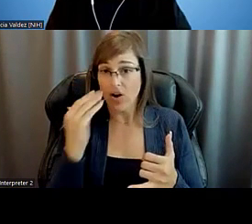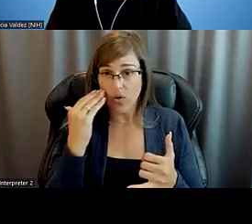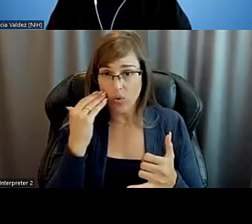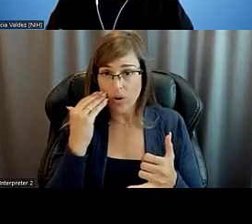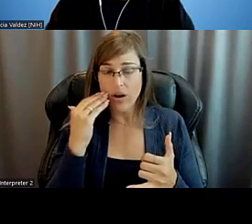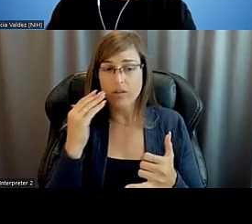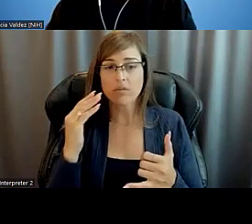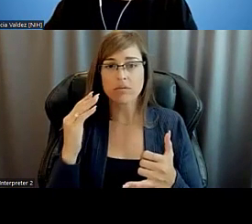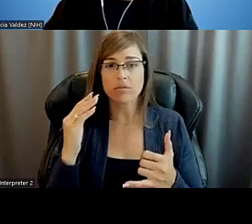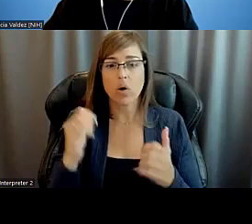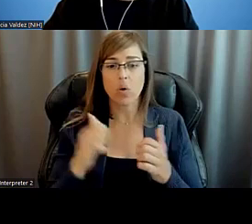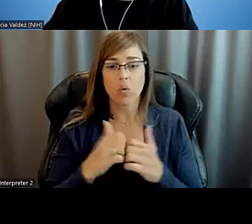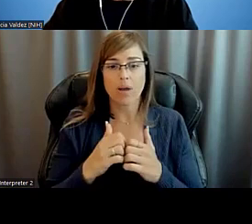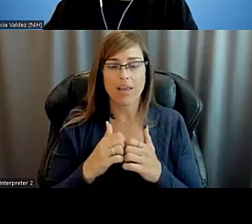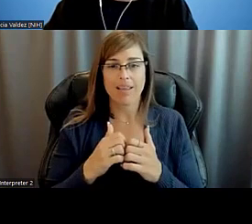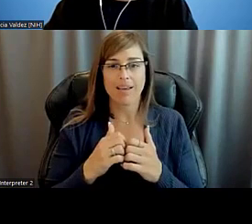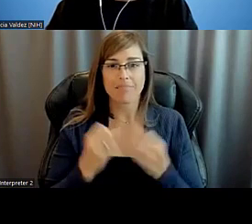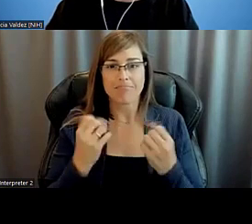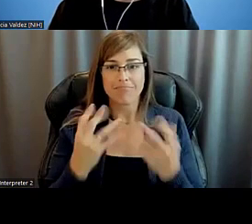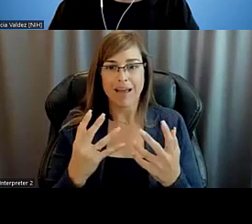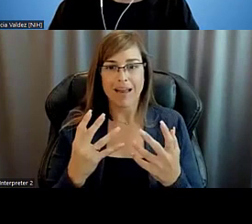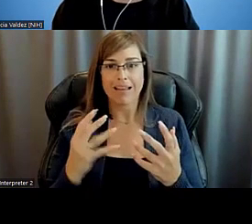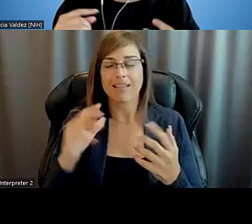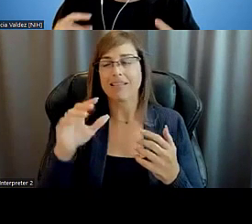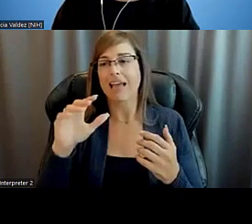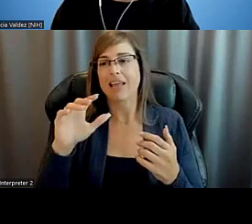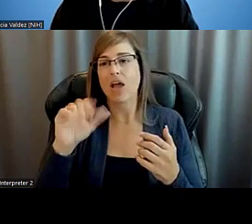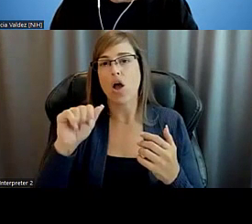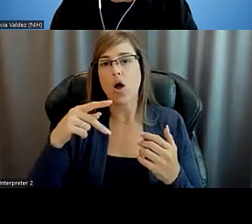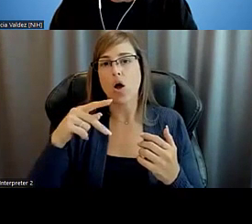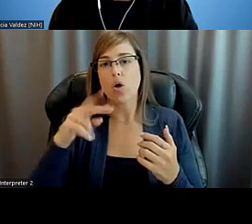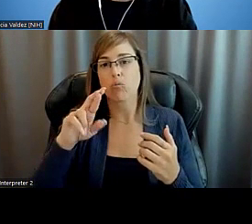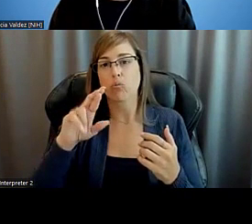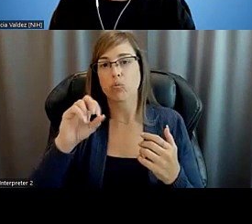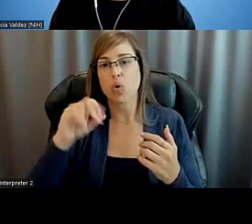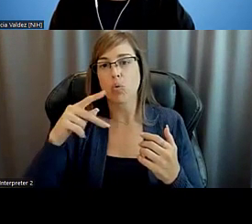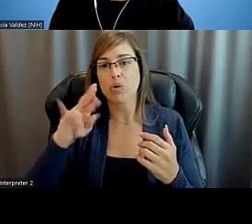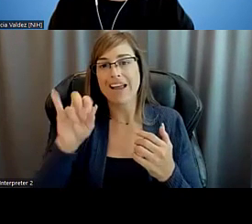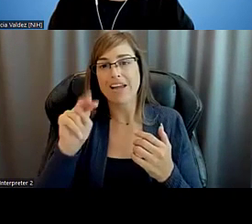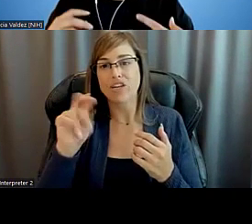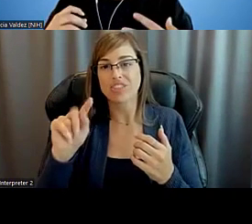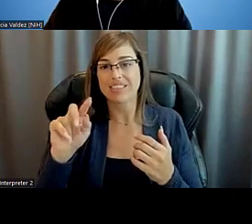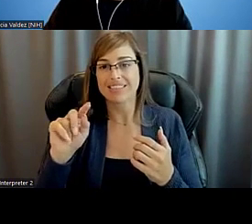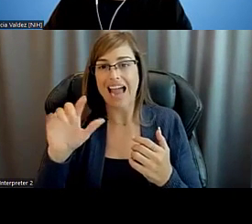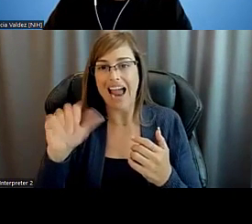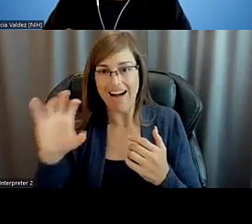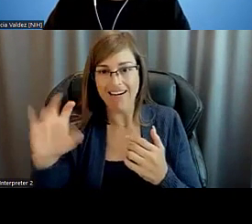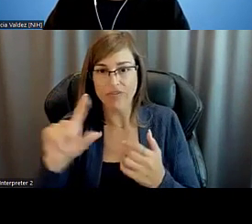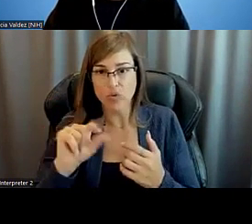With your last appropriations after 2022, there is a new law put in place where if there is a ..